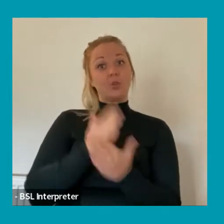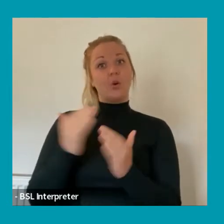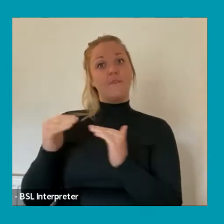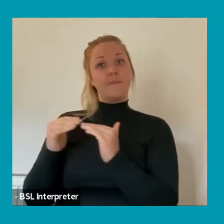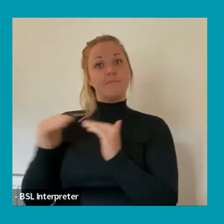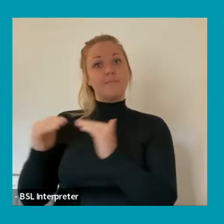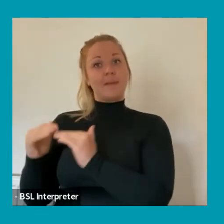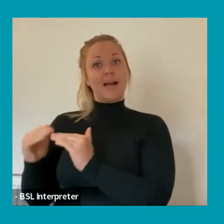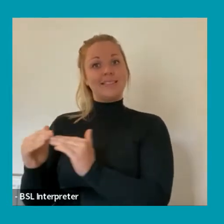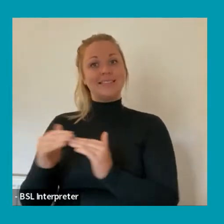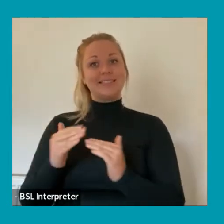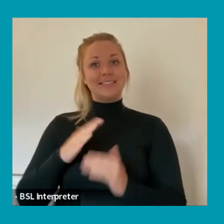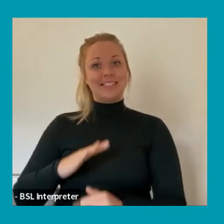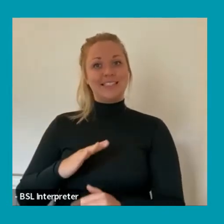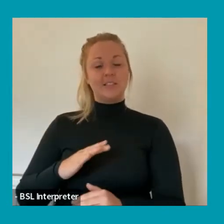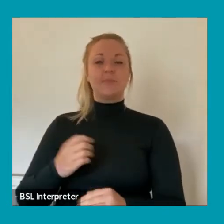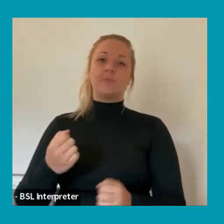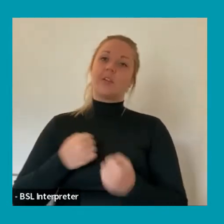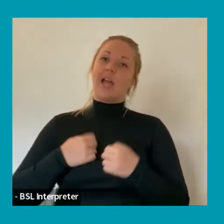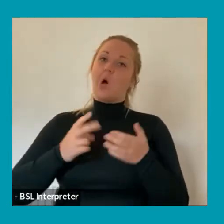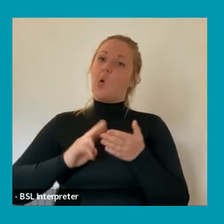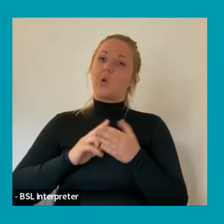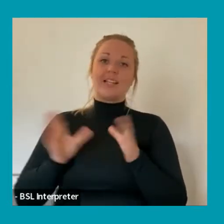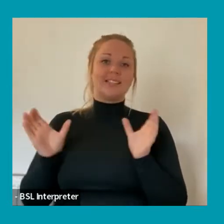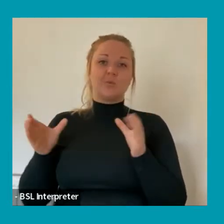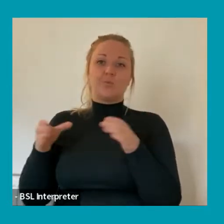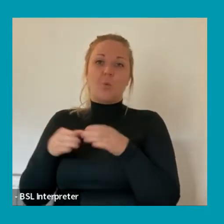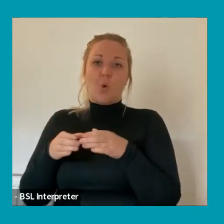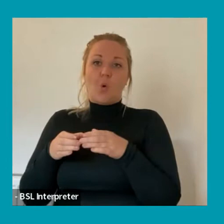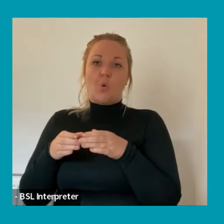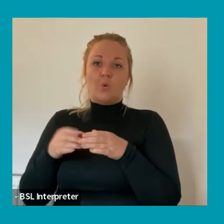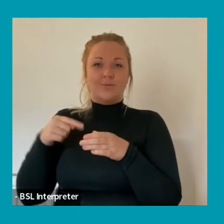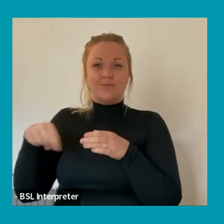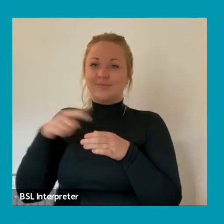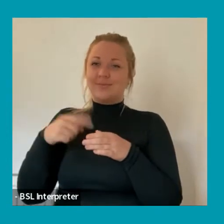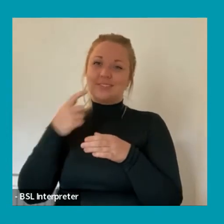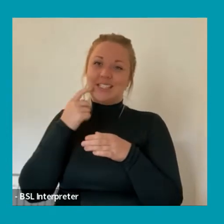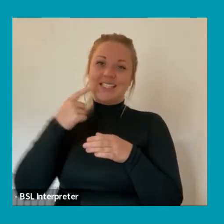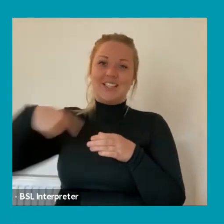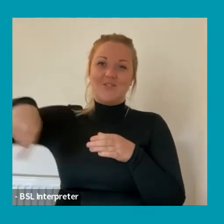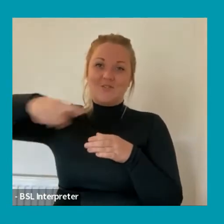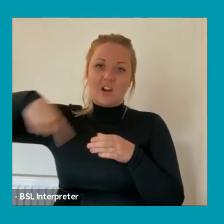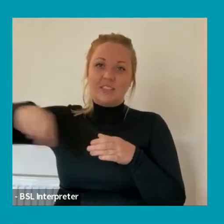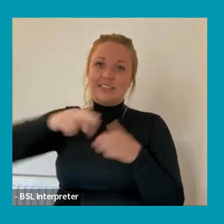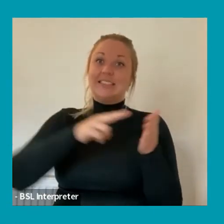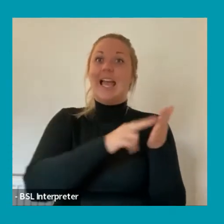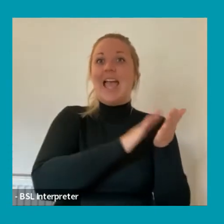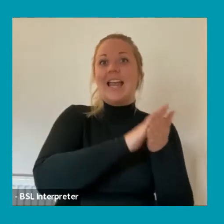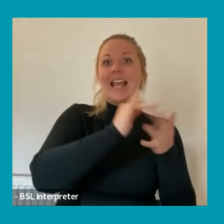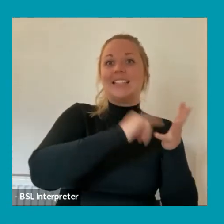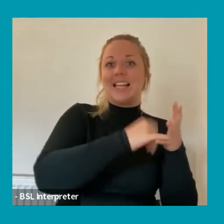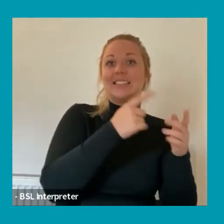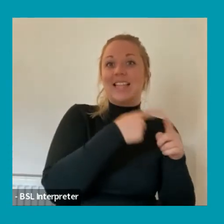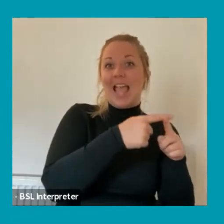We're a very small organisation, so it is easier for us to do that. Obviously NHS England is much bigger.